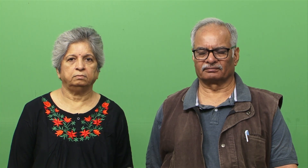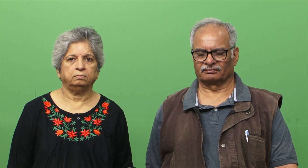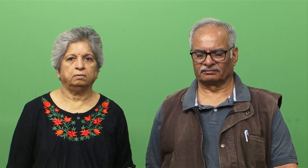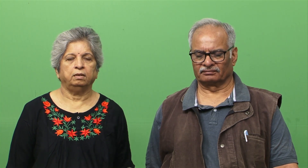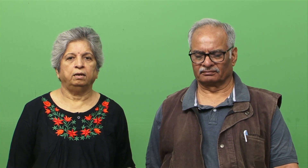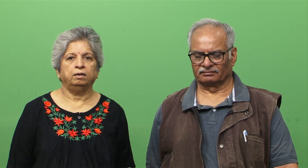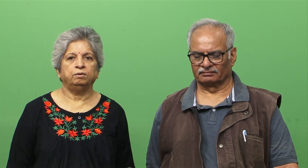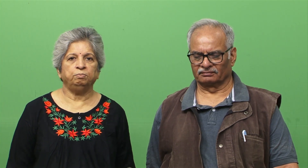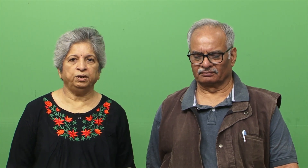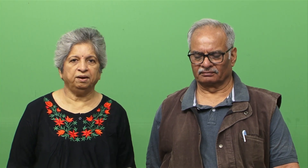good morning